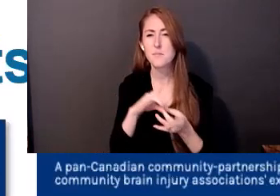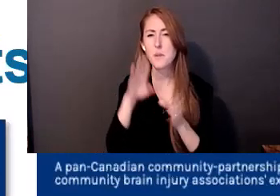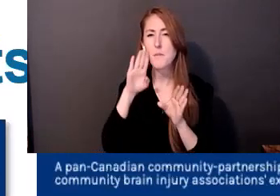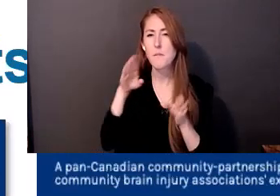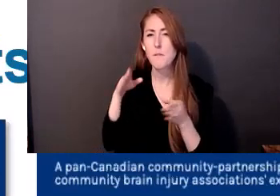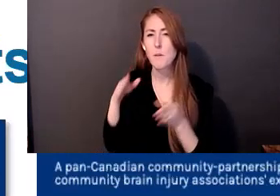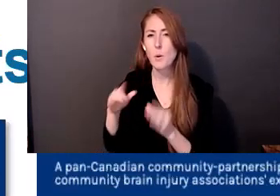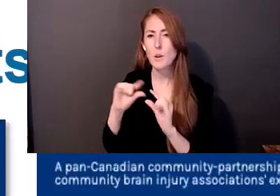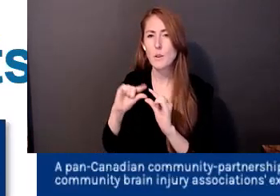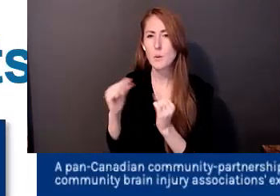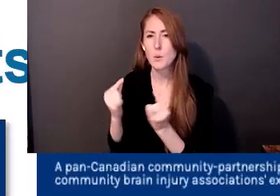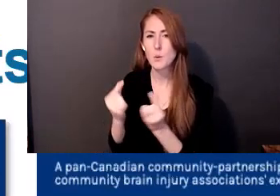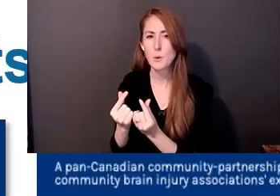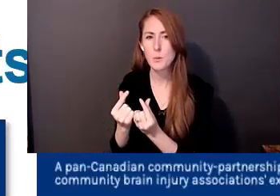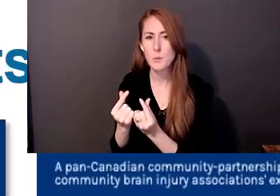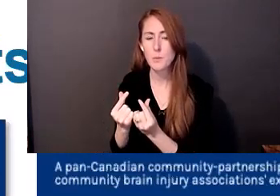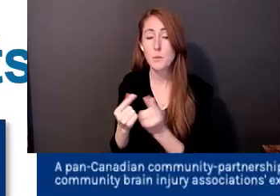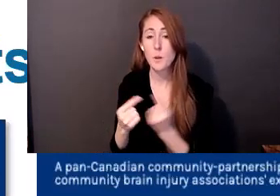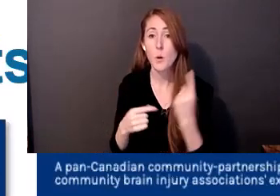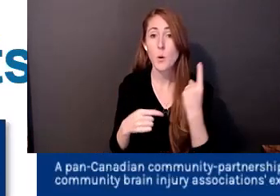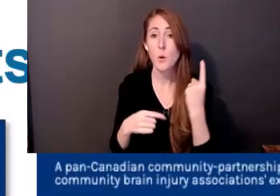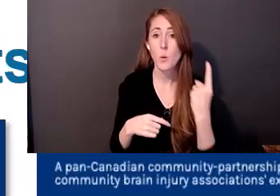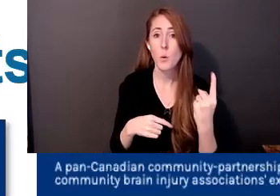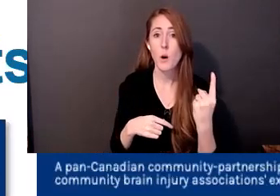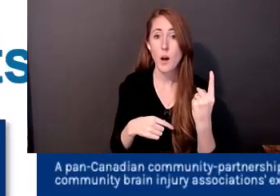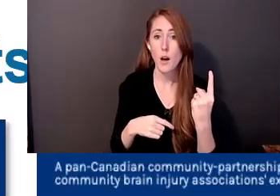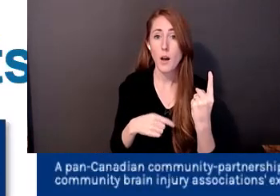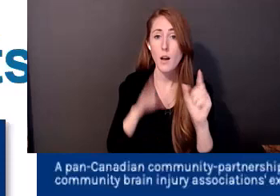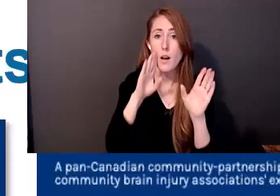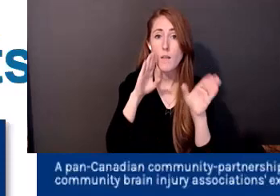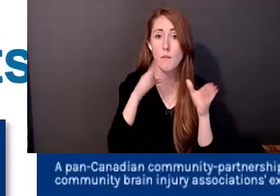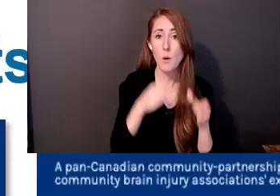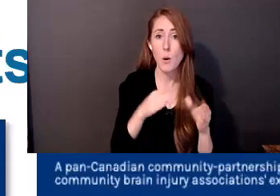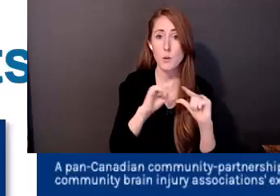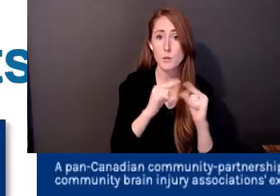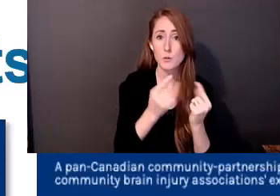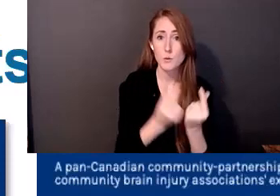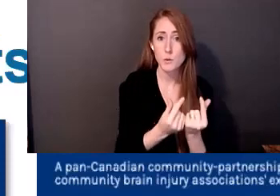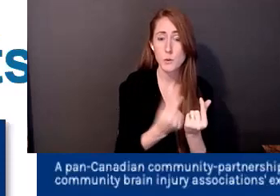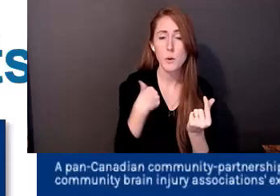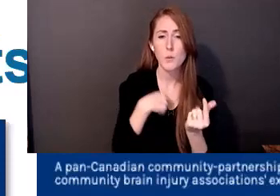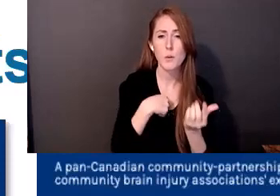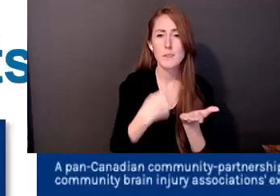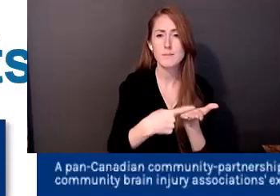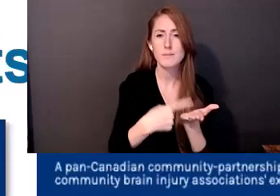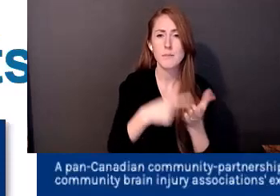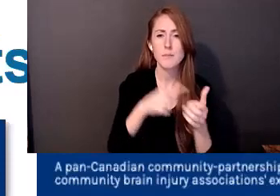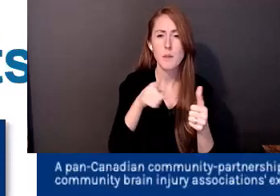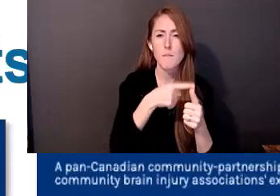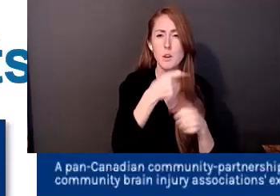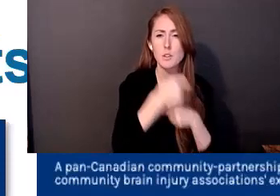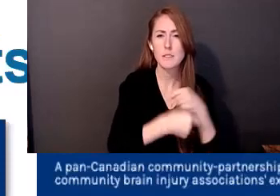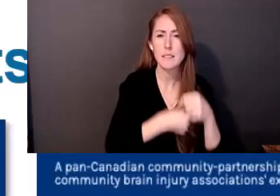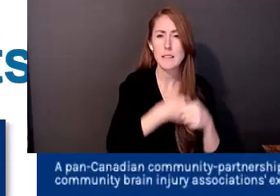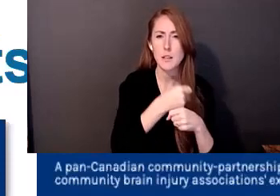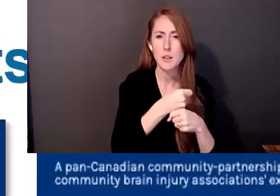One focus groups were, we focused on the first year of the pandemic. The second one, the second focus group